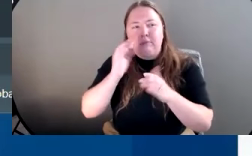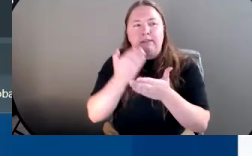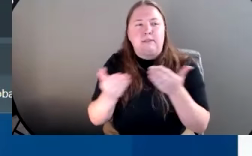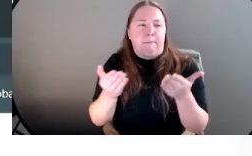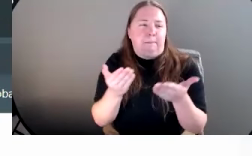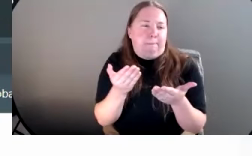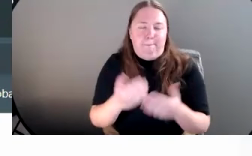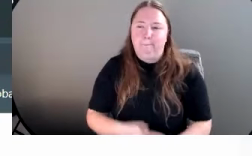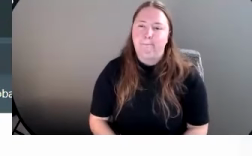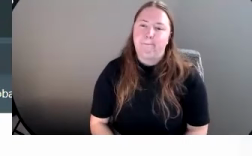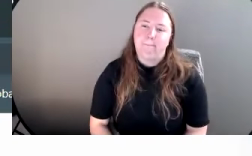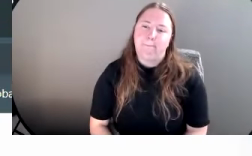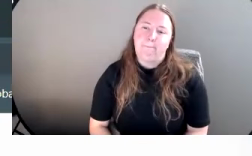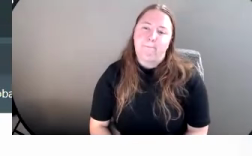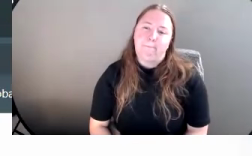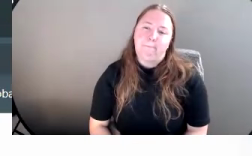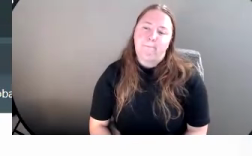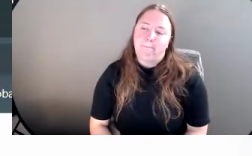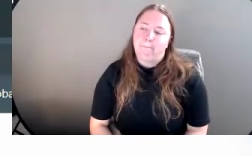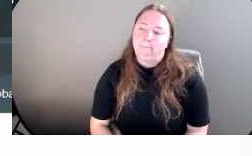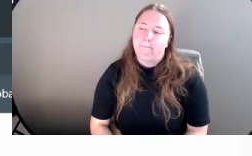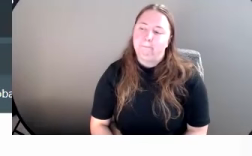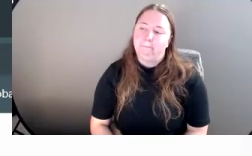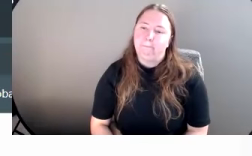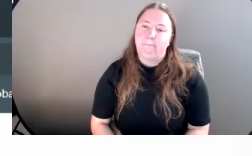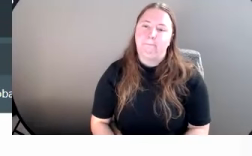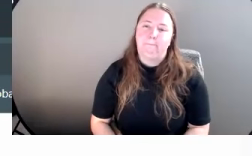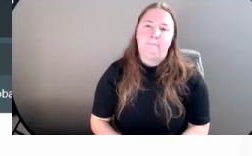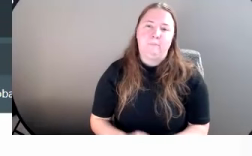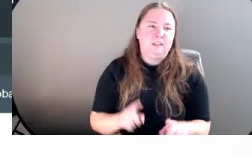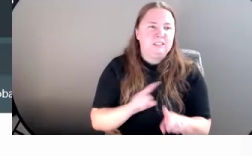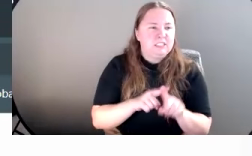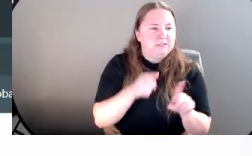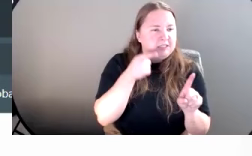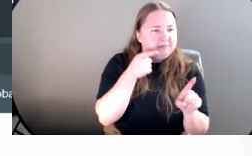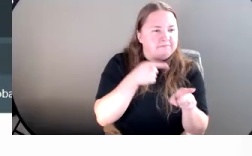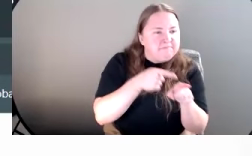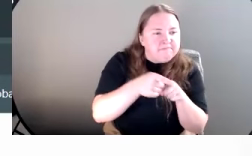So there's various, discipline collections that you can scroll through. All of these are listed